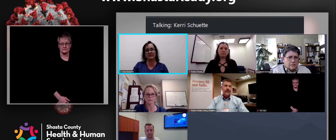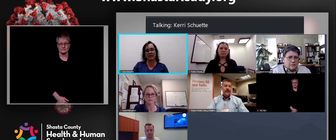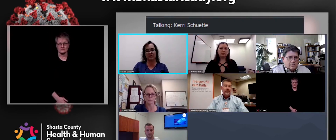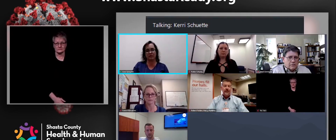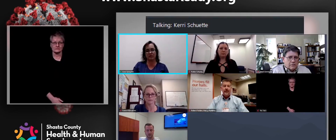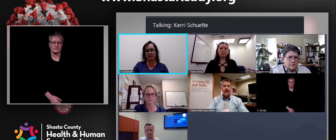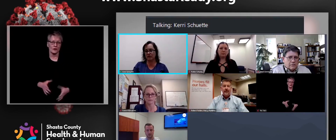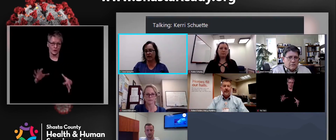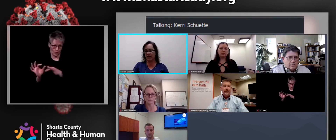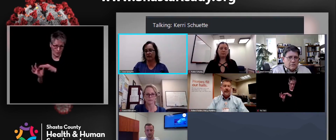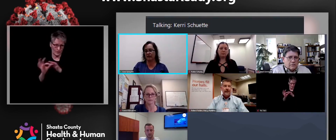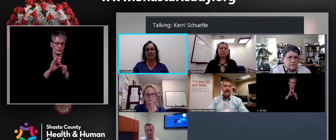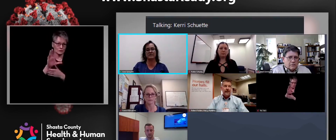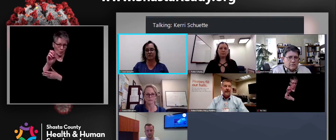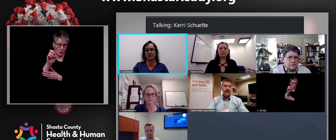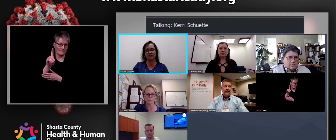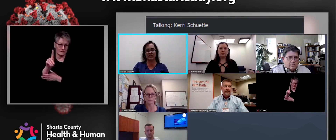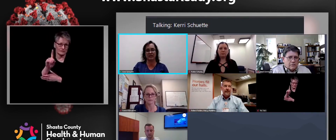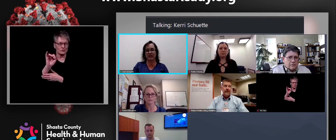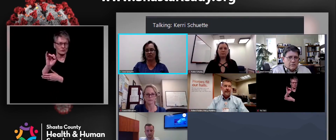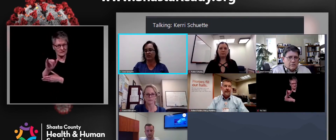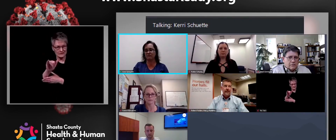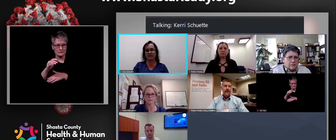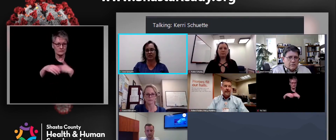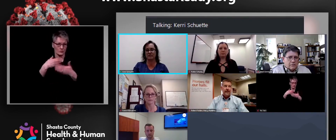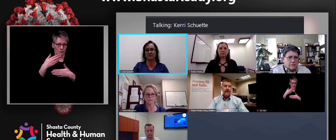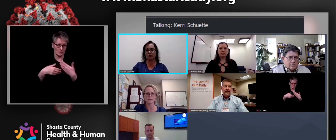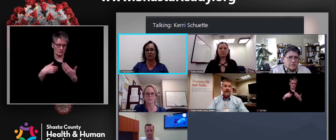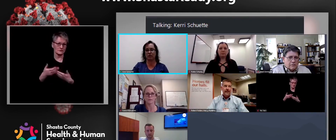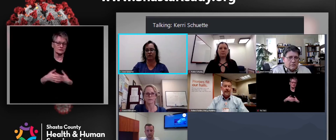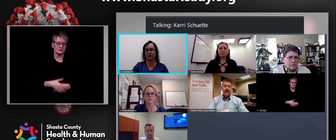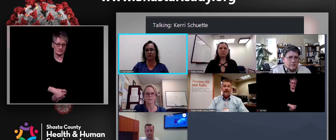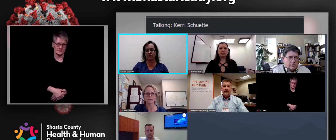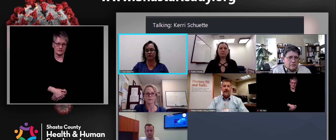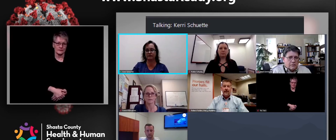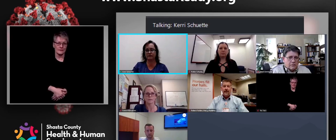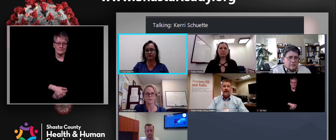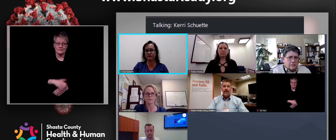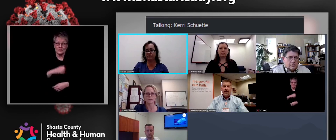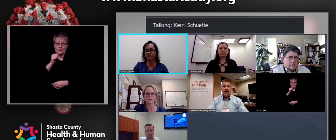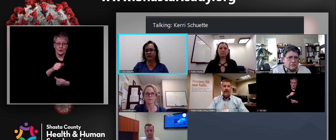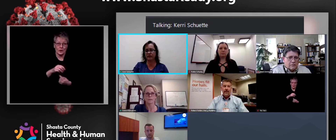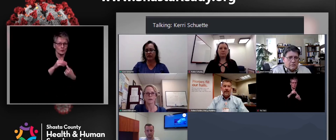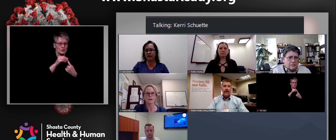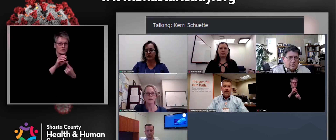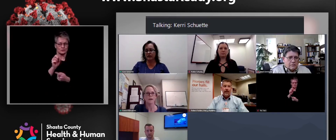COVID. So that's how that works. And it is not unique to Shasta County. That's how this has worked all over the world. Kerri, I just-